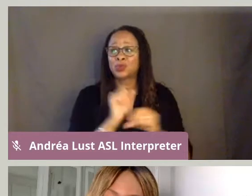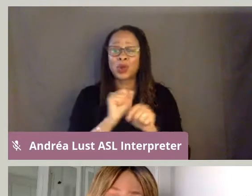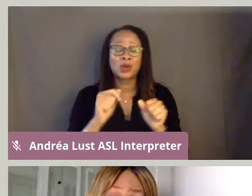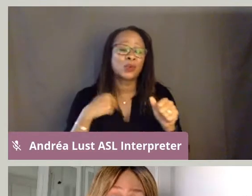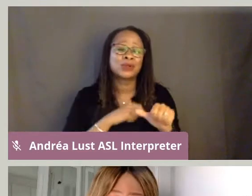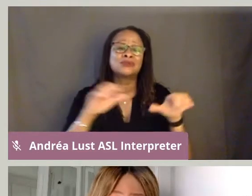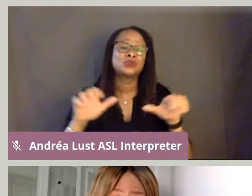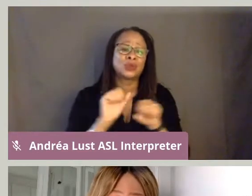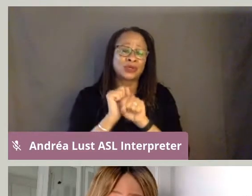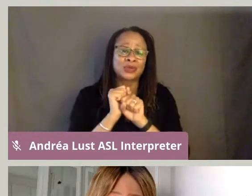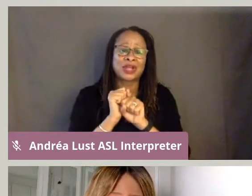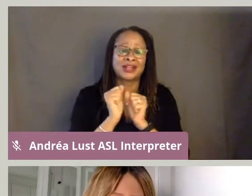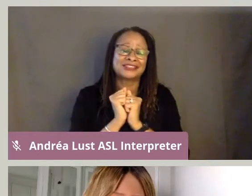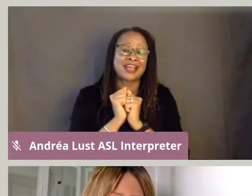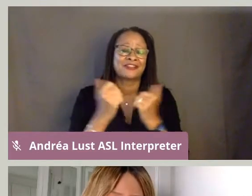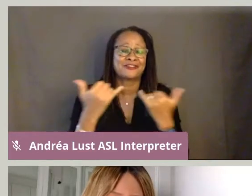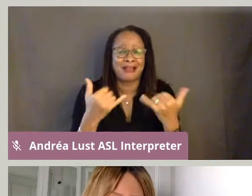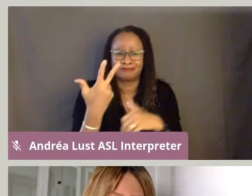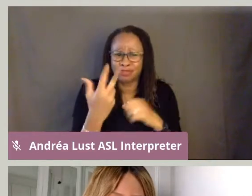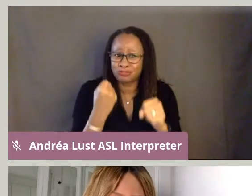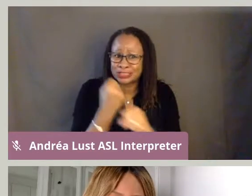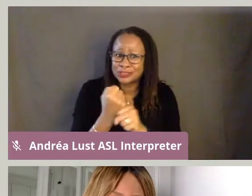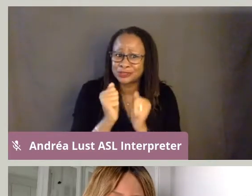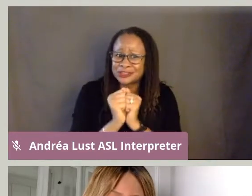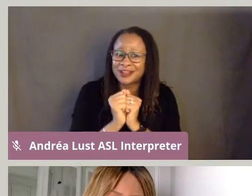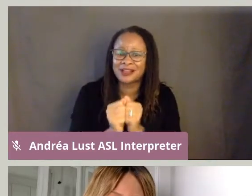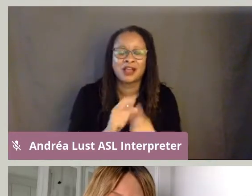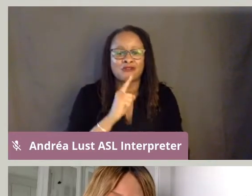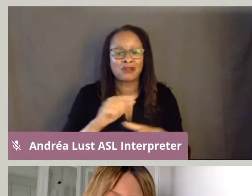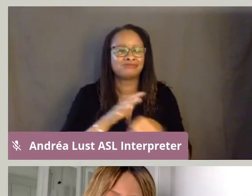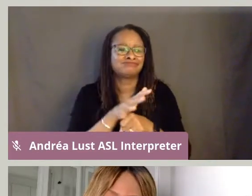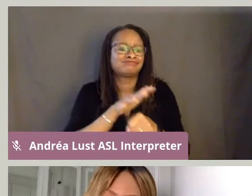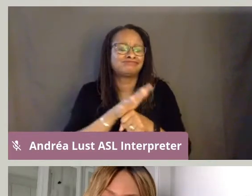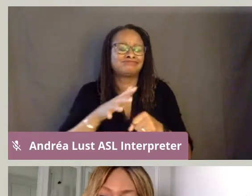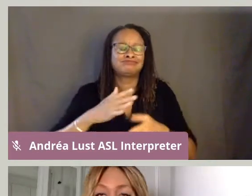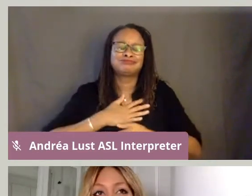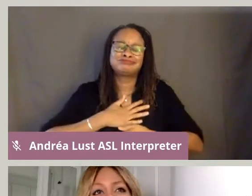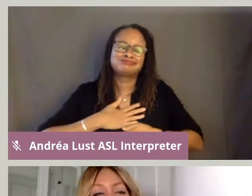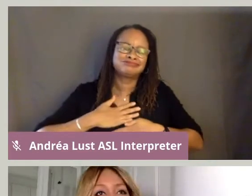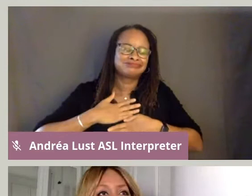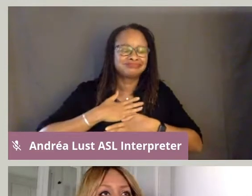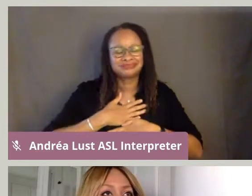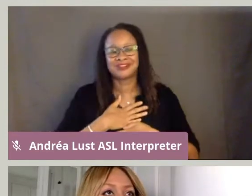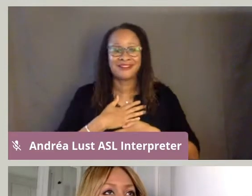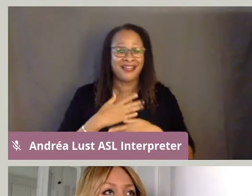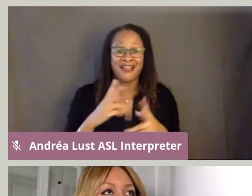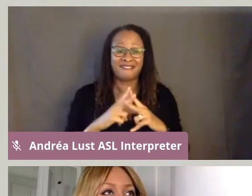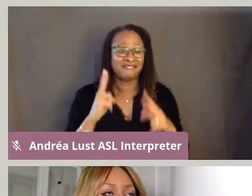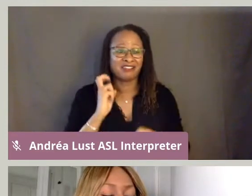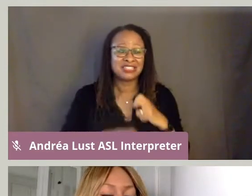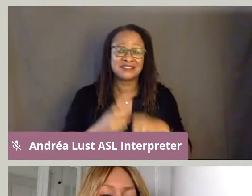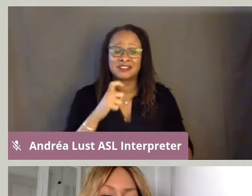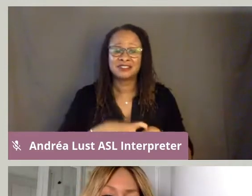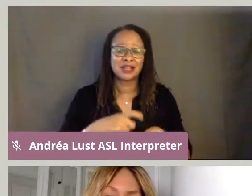for now three years has just filled me with such joy, and during this very, very very difficult time in the world